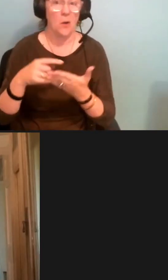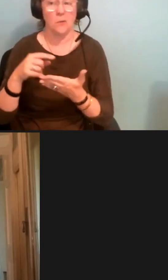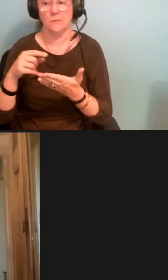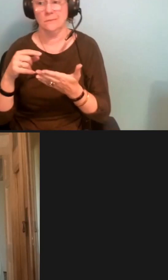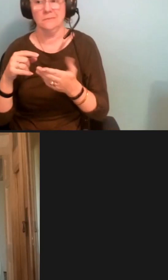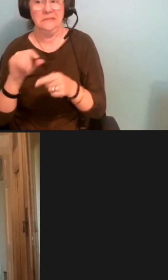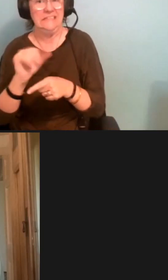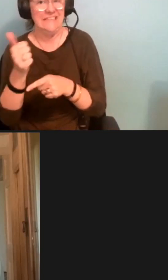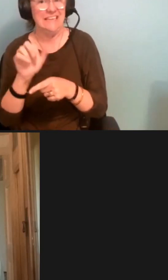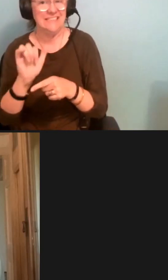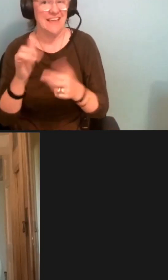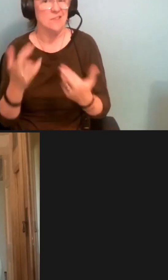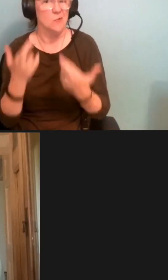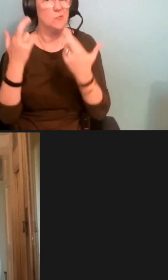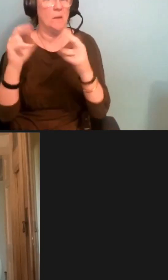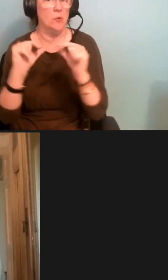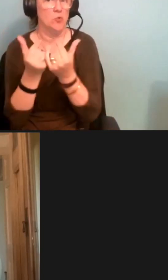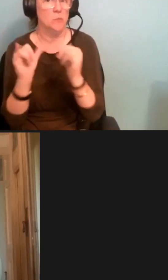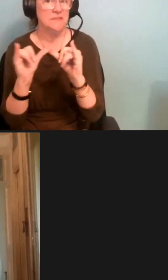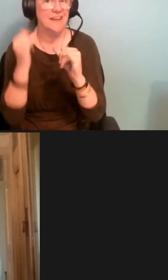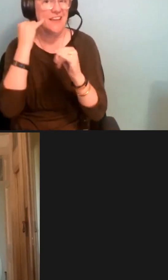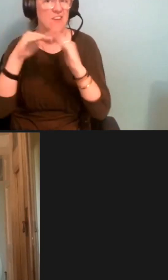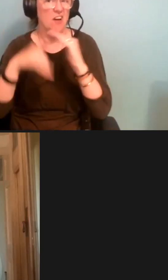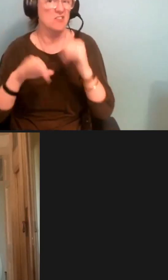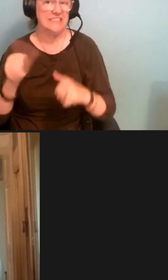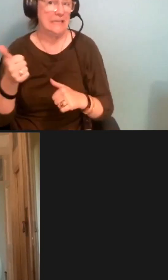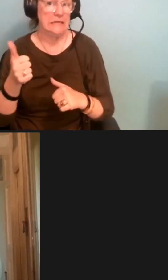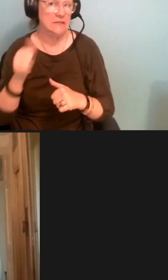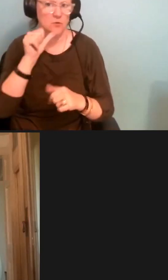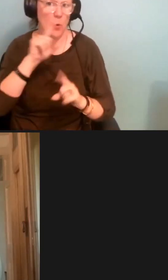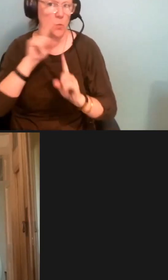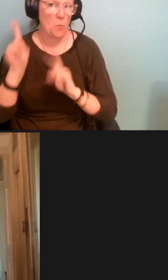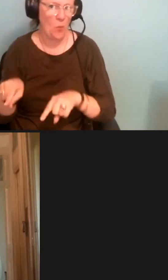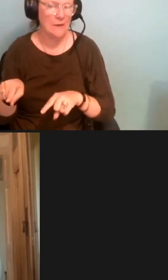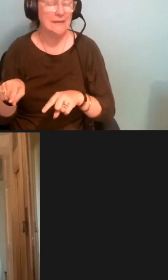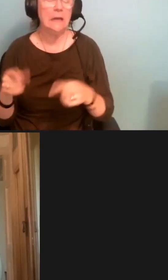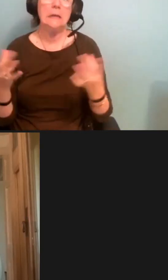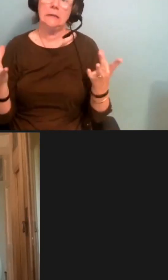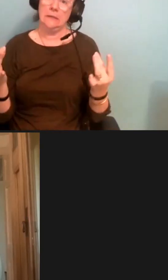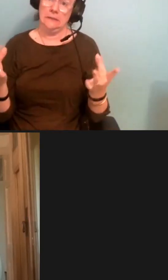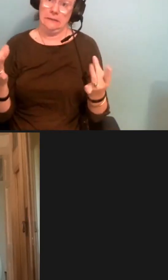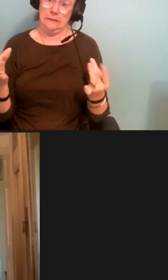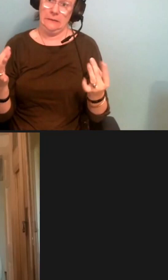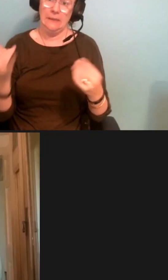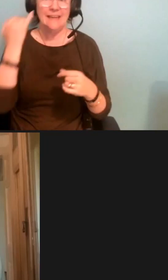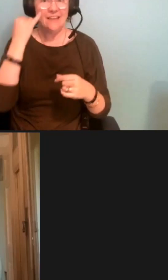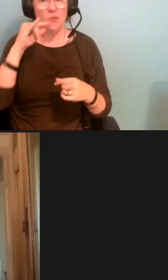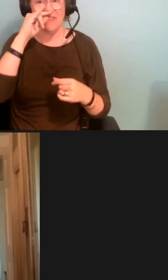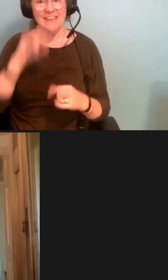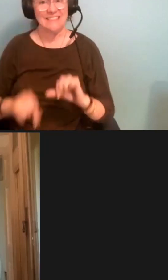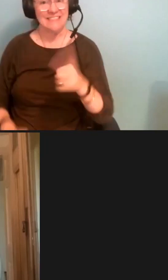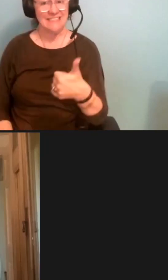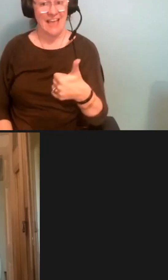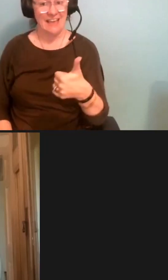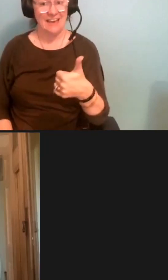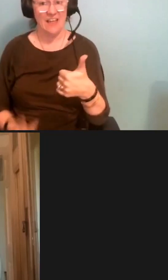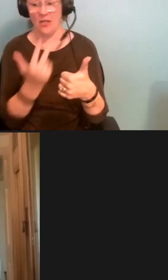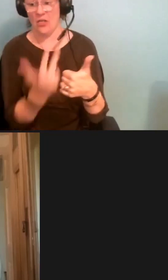number don't report if there's less than 10 the tricky thing though is like let's say you have 10 kids but three of them have unilateral